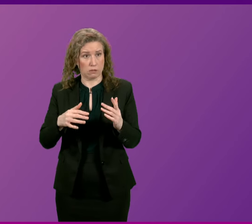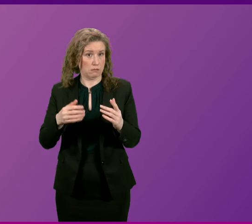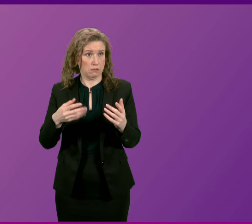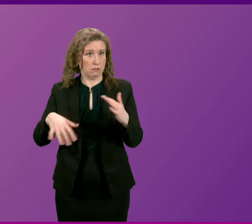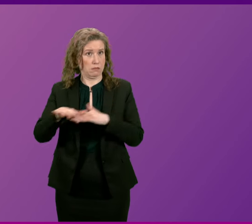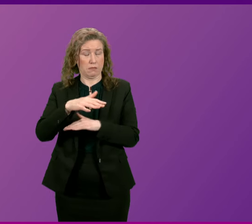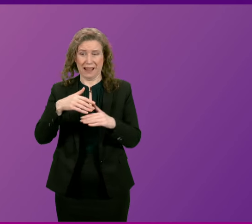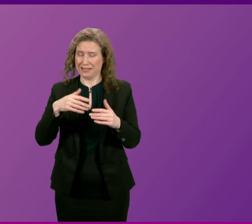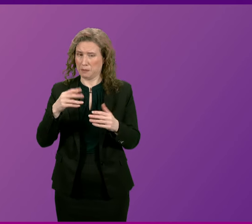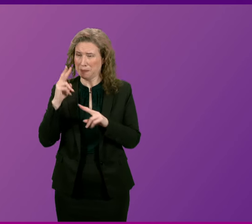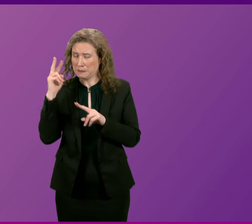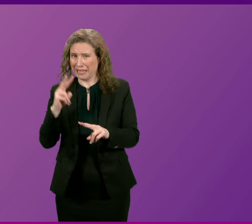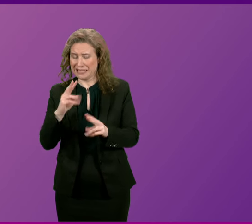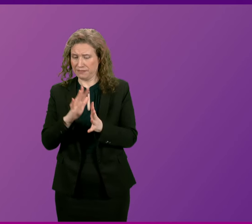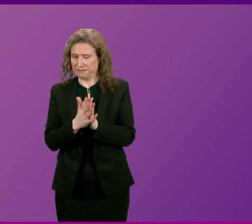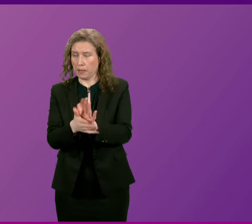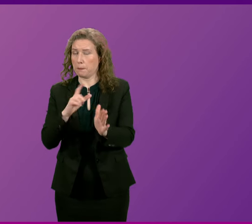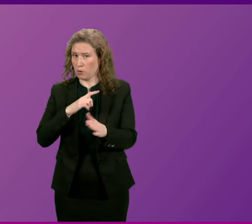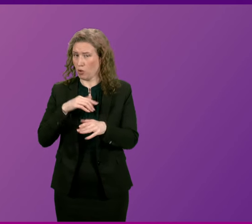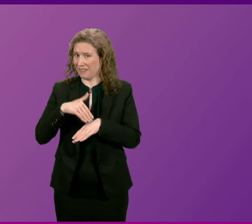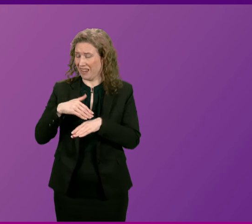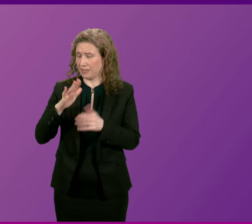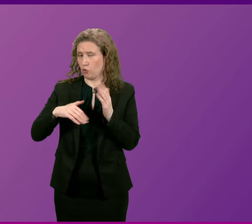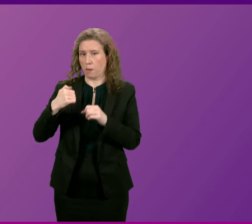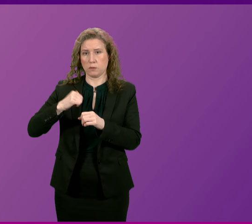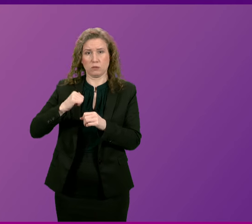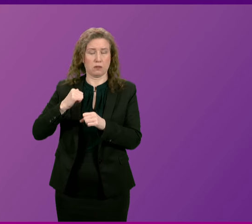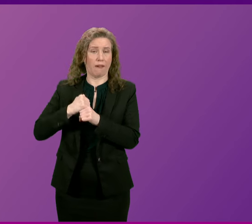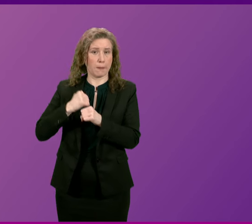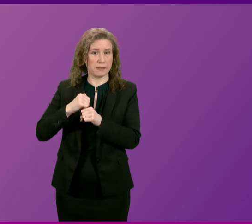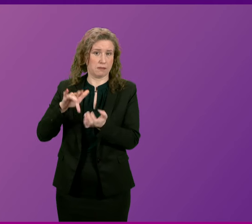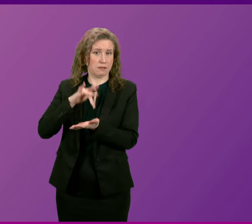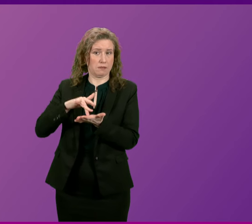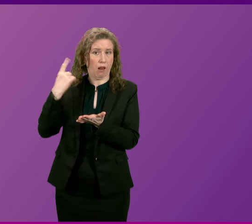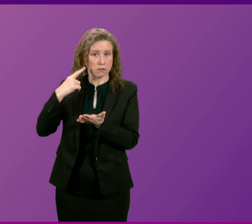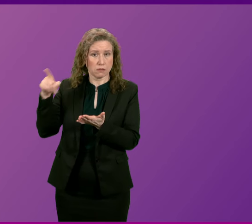of the effect of austerity, the cuts that have been made in public expenditure and